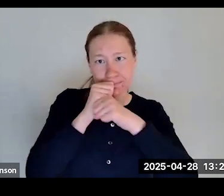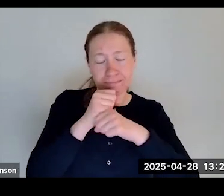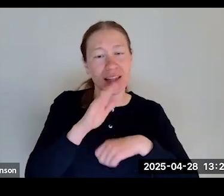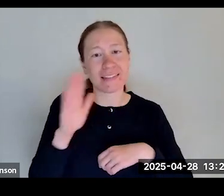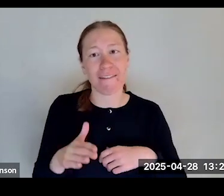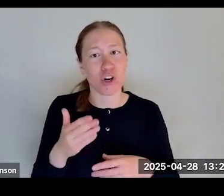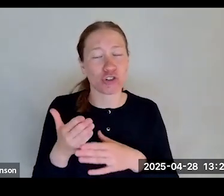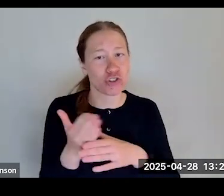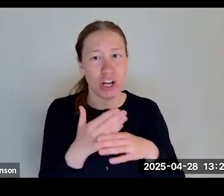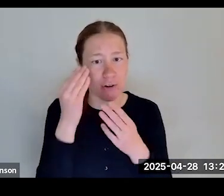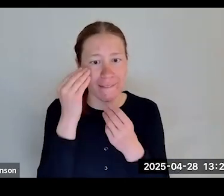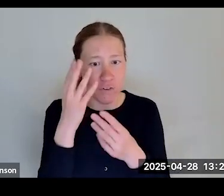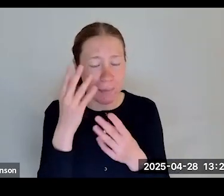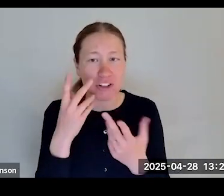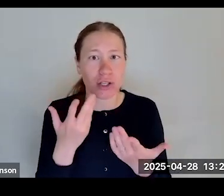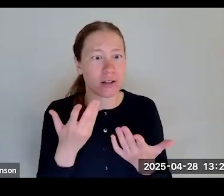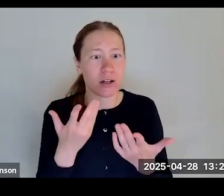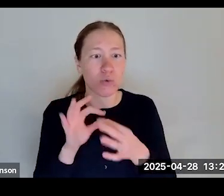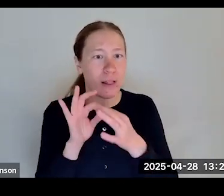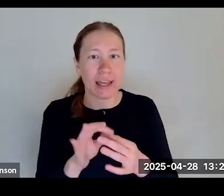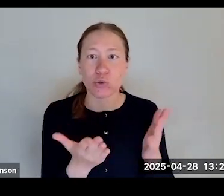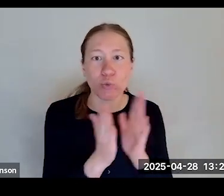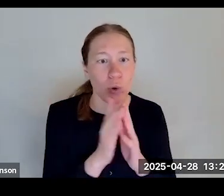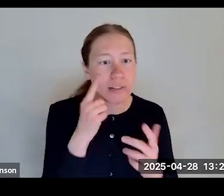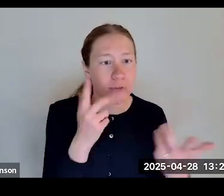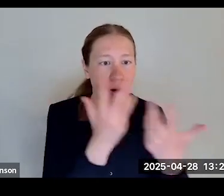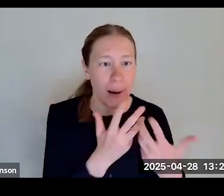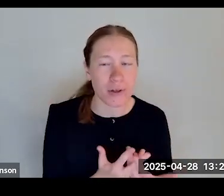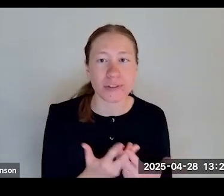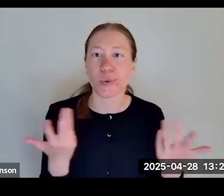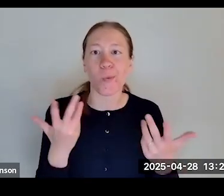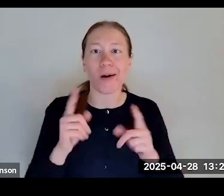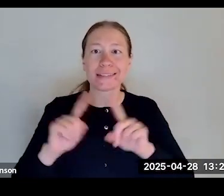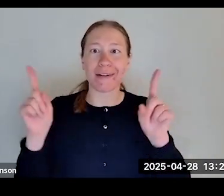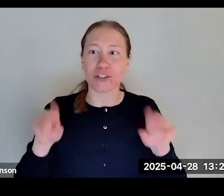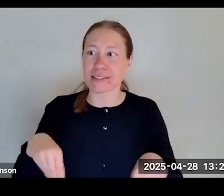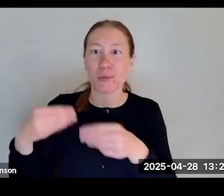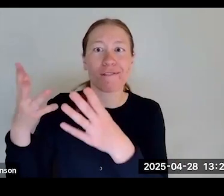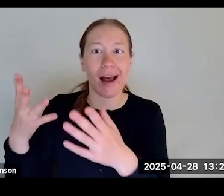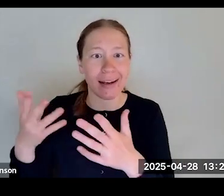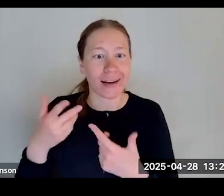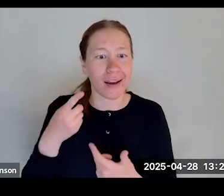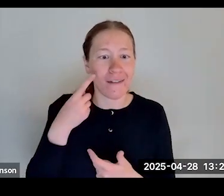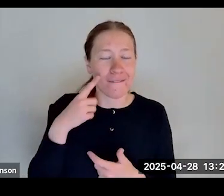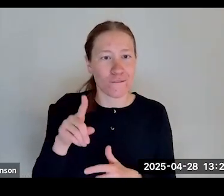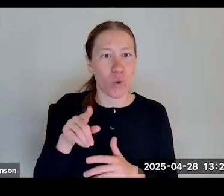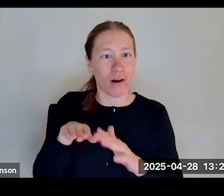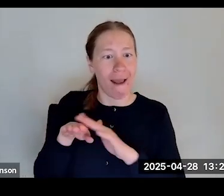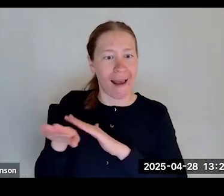about their requests for accommodations or what differences have been provided so that they have access to these resources.